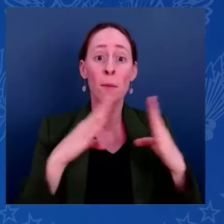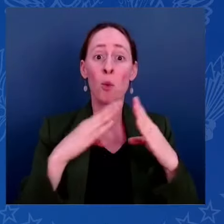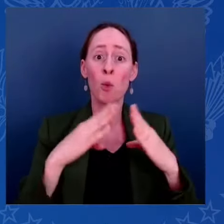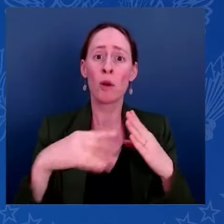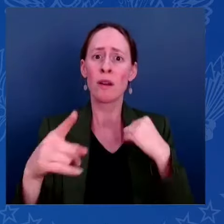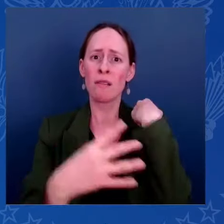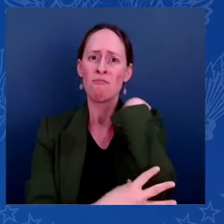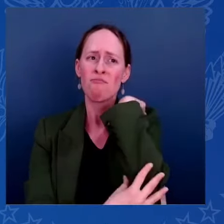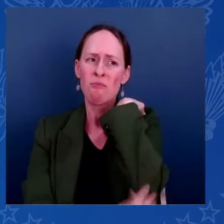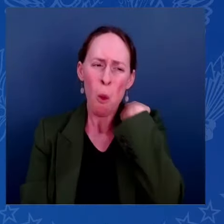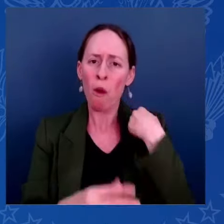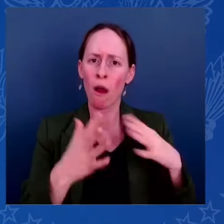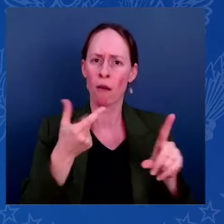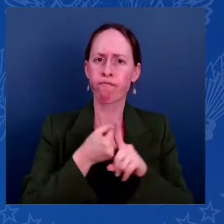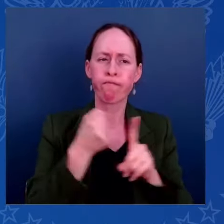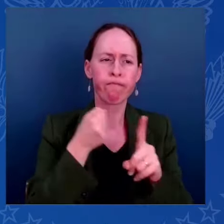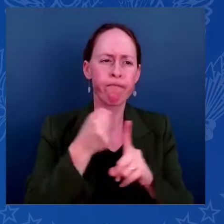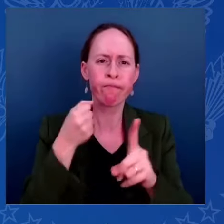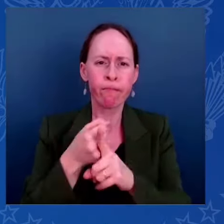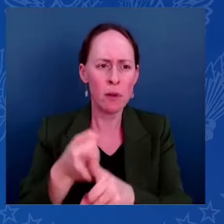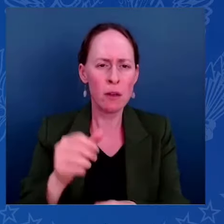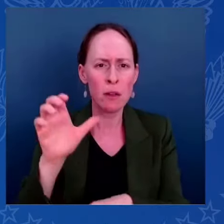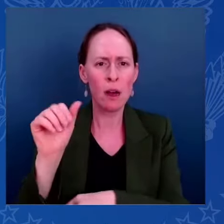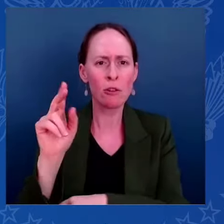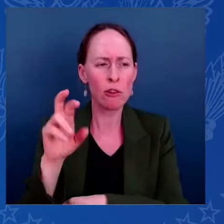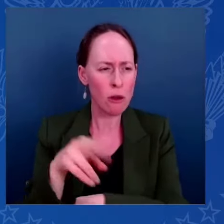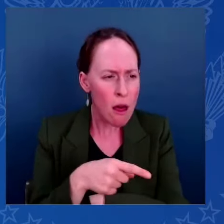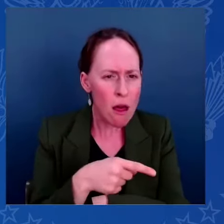facing 15 percent to 20 percent higher rates, like Cancer Alley here in Louisiana